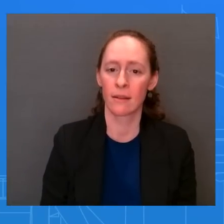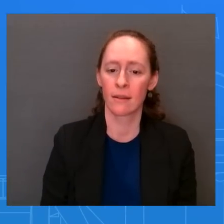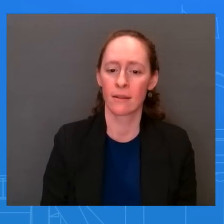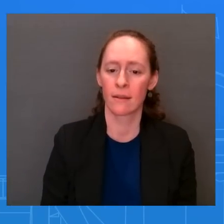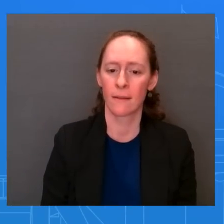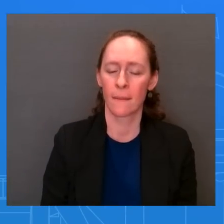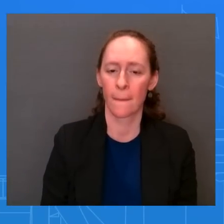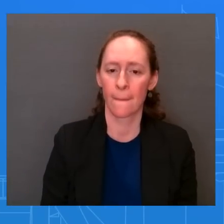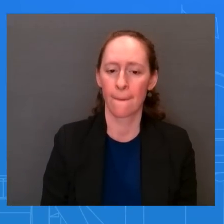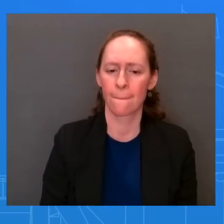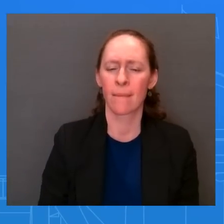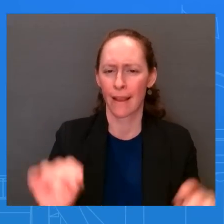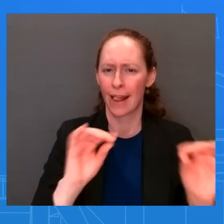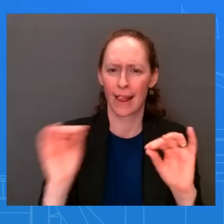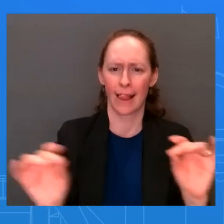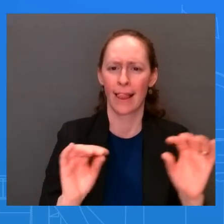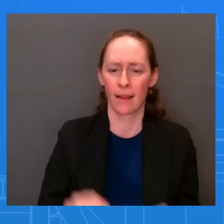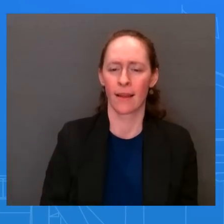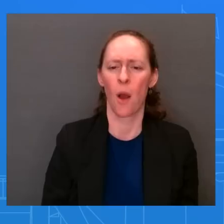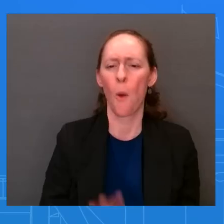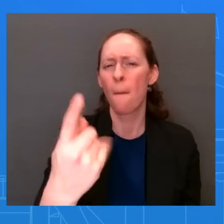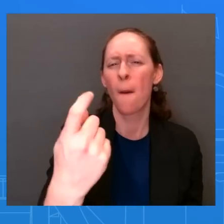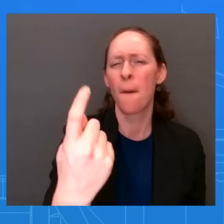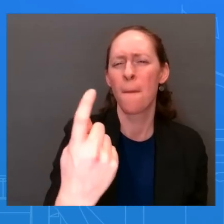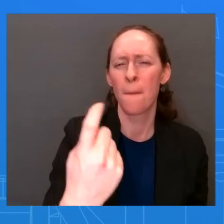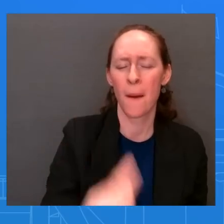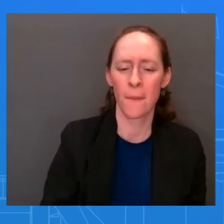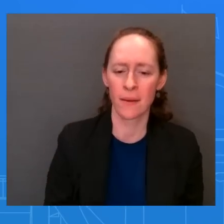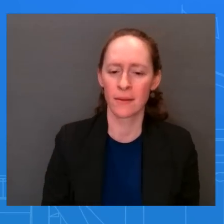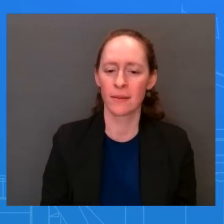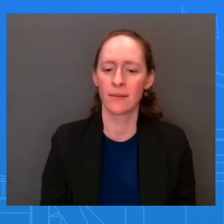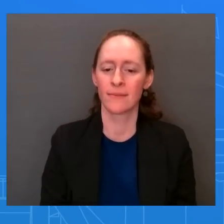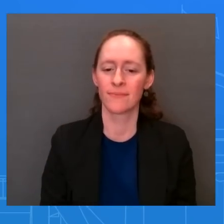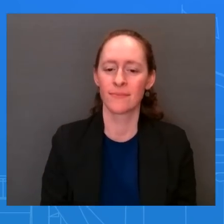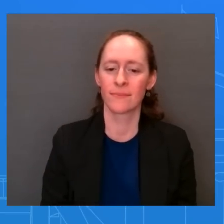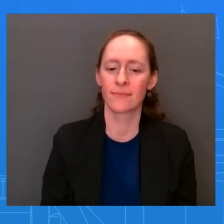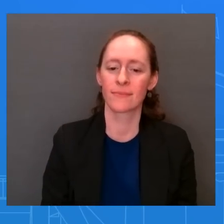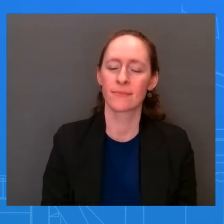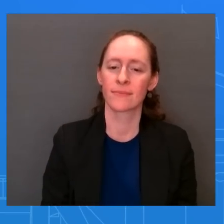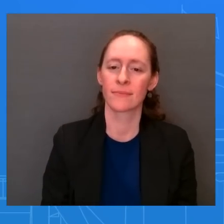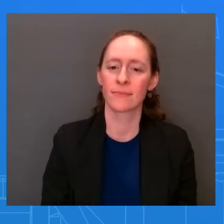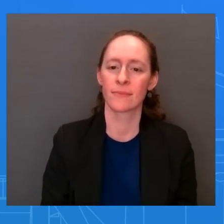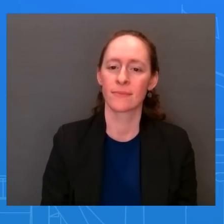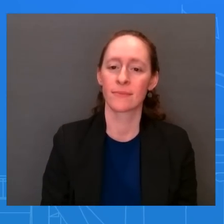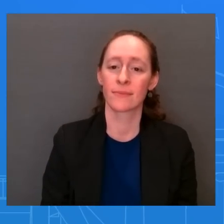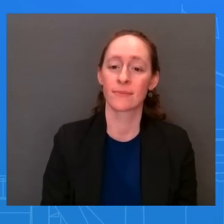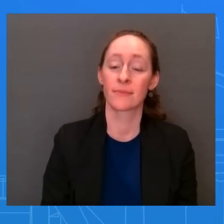The Press: I'm just -- one more, Karine. I'm sorry. But on questions that you should be able to answer here that shouldn't have to go to any other agency or entity: